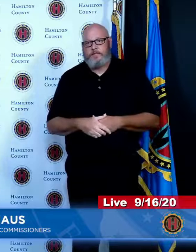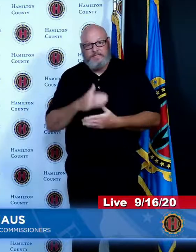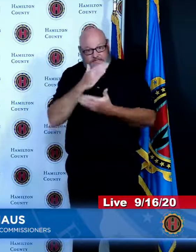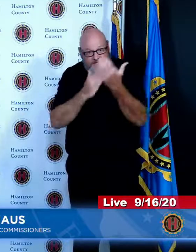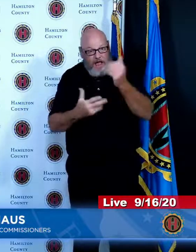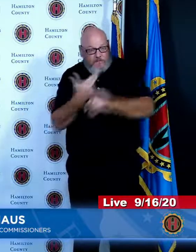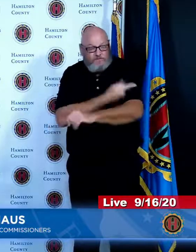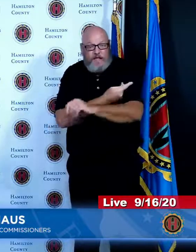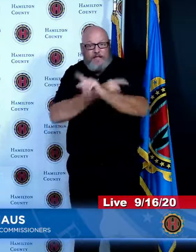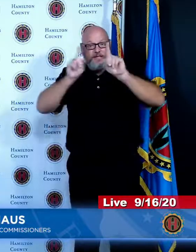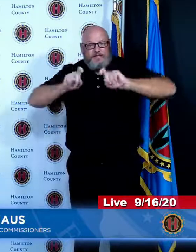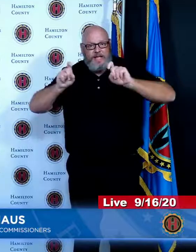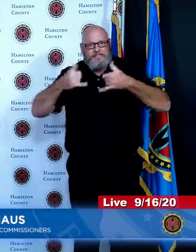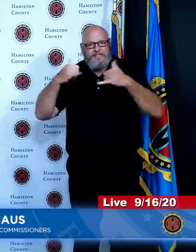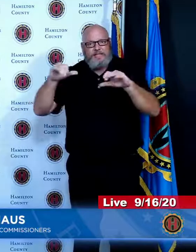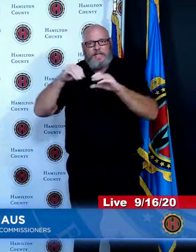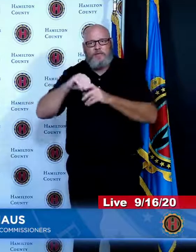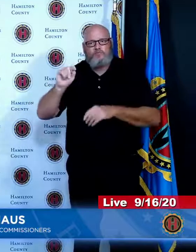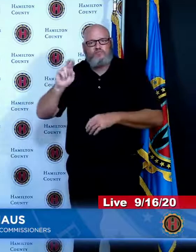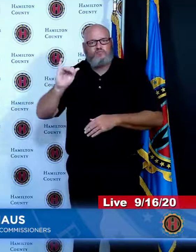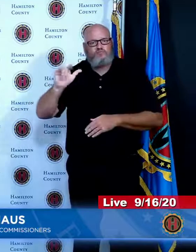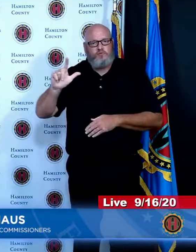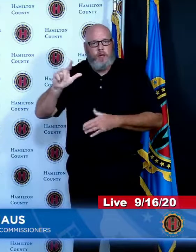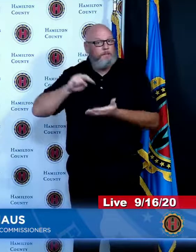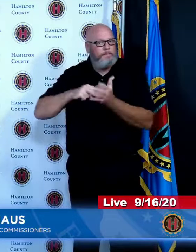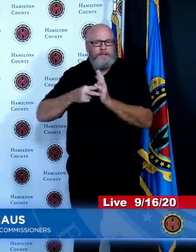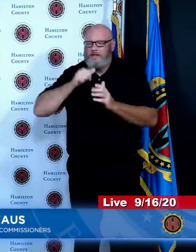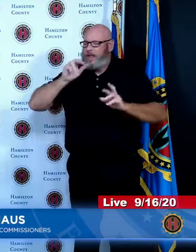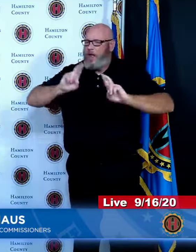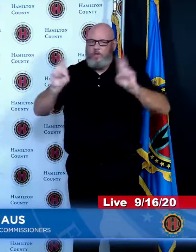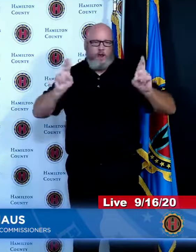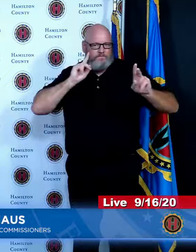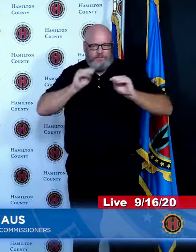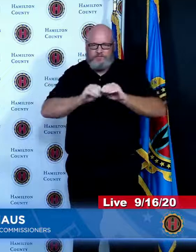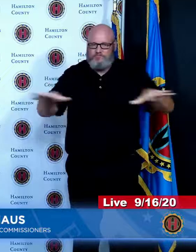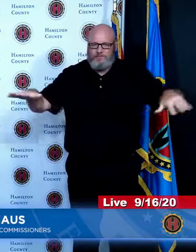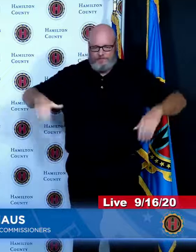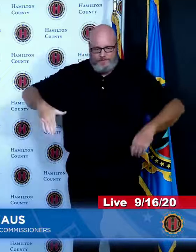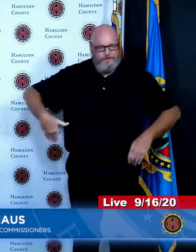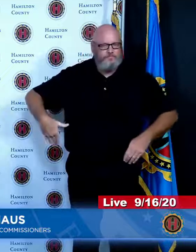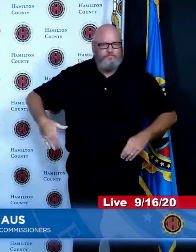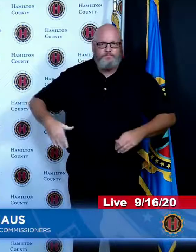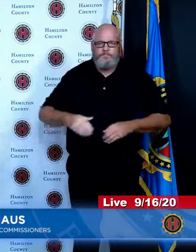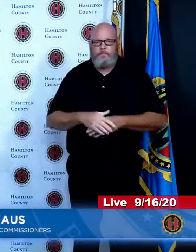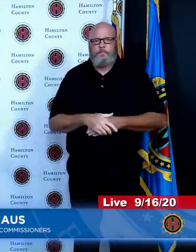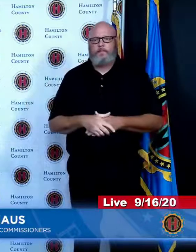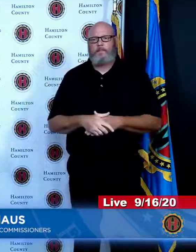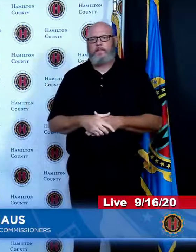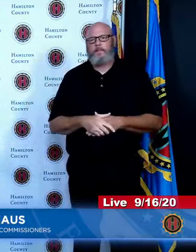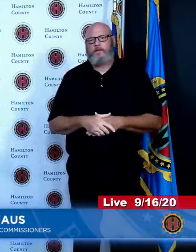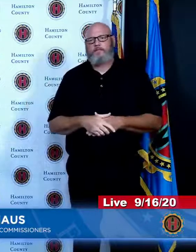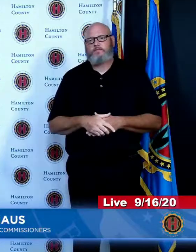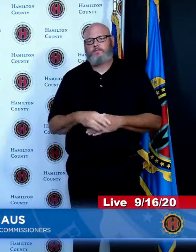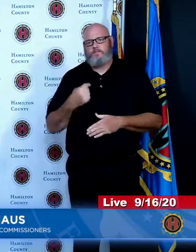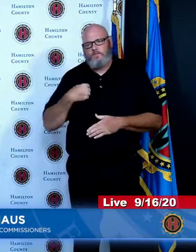we will be able to leap into the future of trying to combat the coronavirus here in Hamilton County and throughout the nation